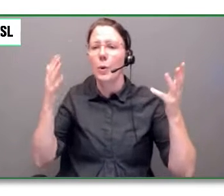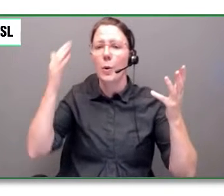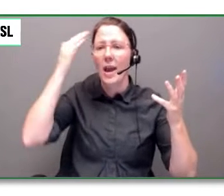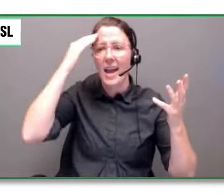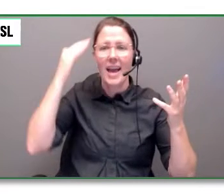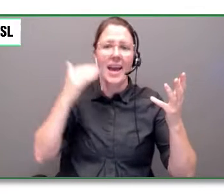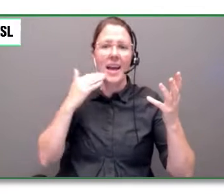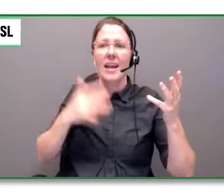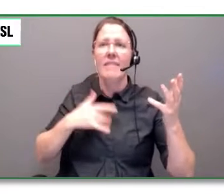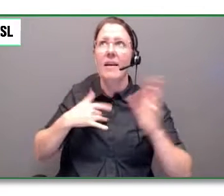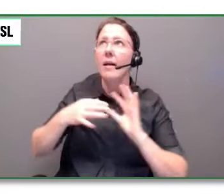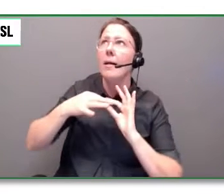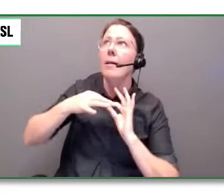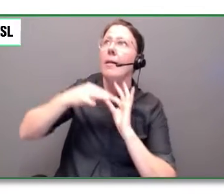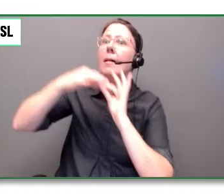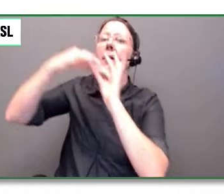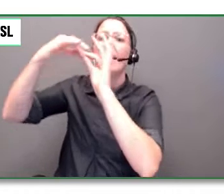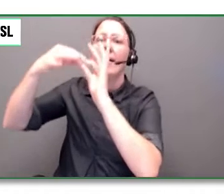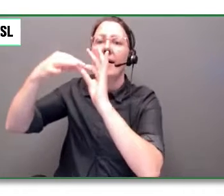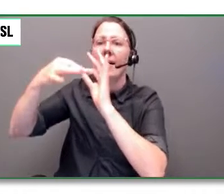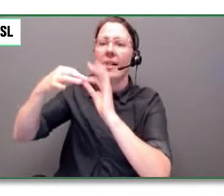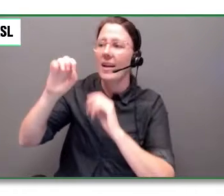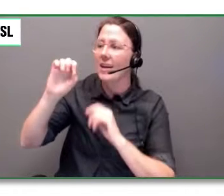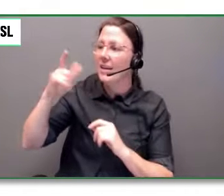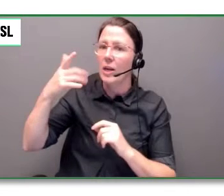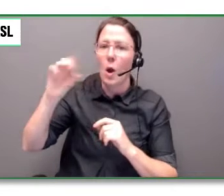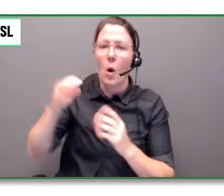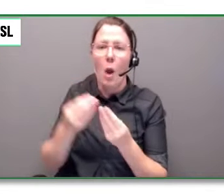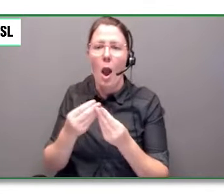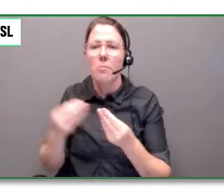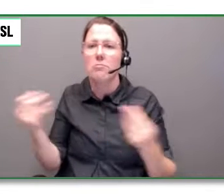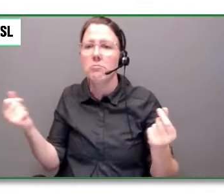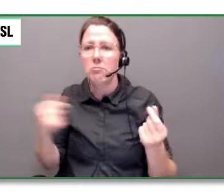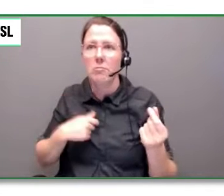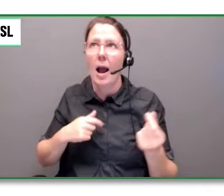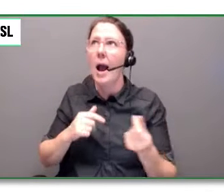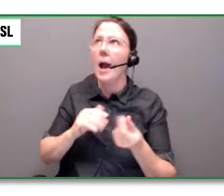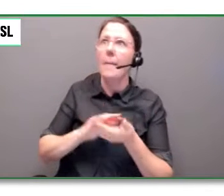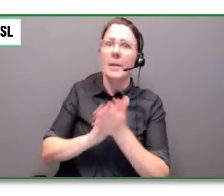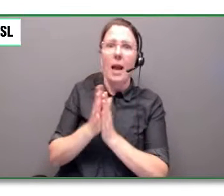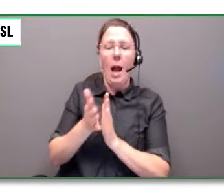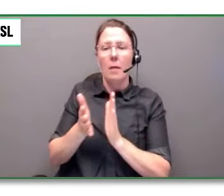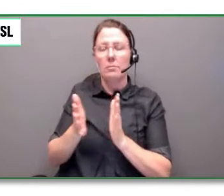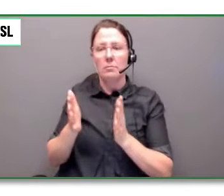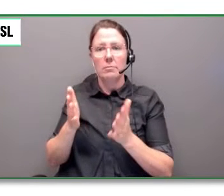egotism vanishes. I become a transparent eyeball. I am nothing. I see all." So you